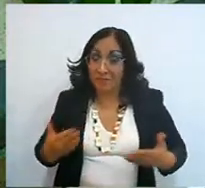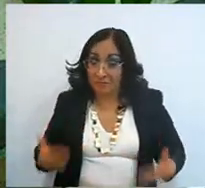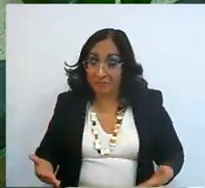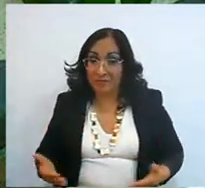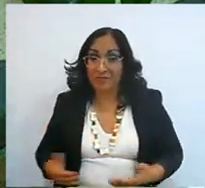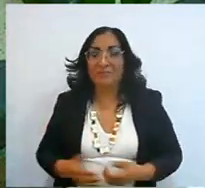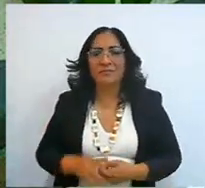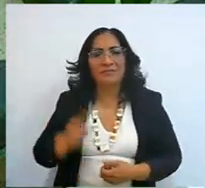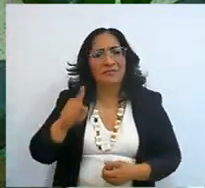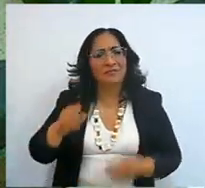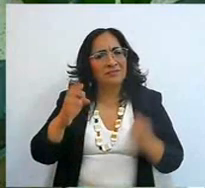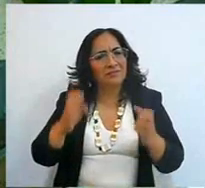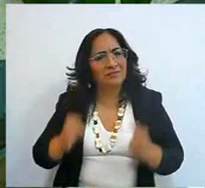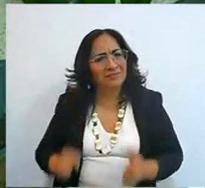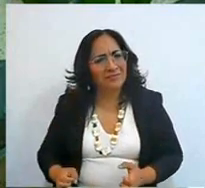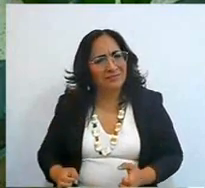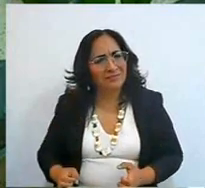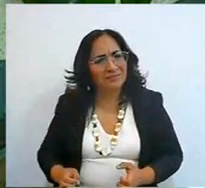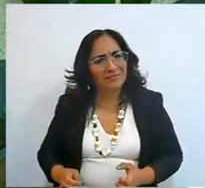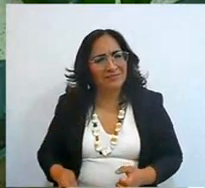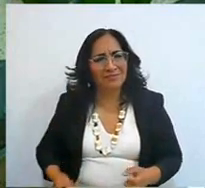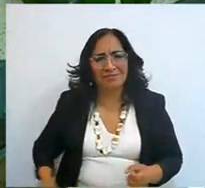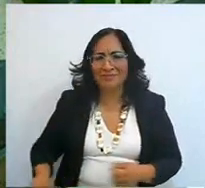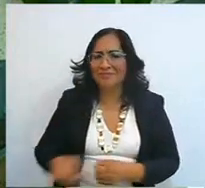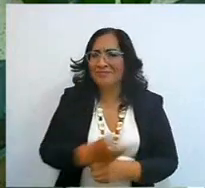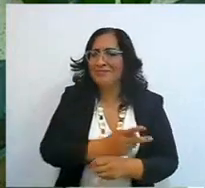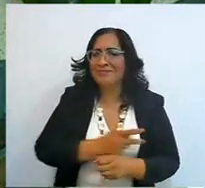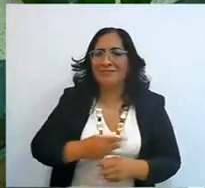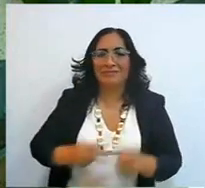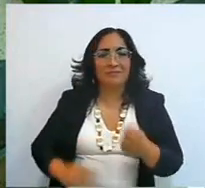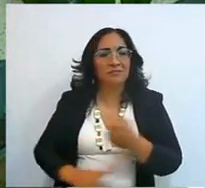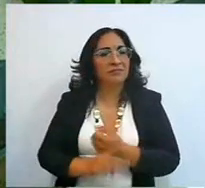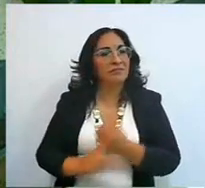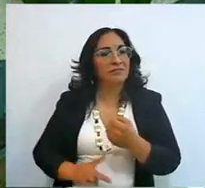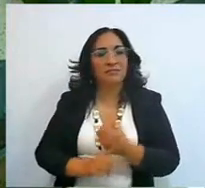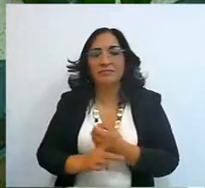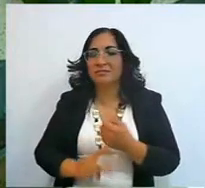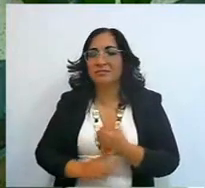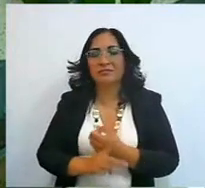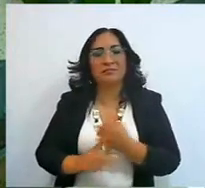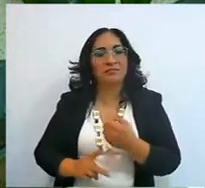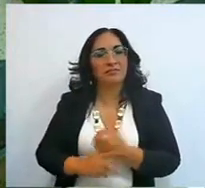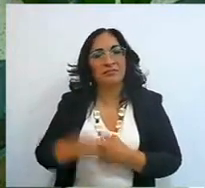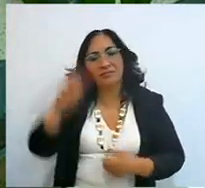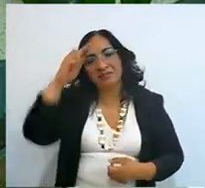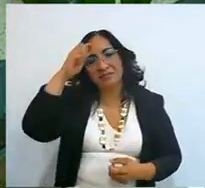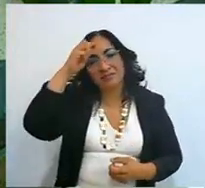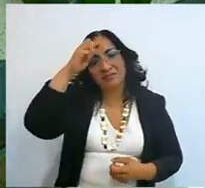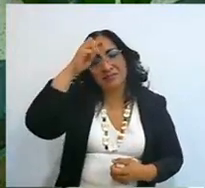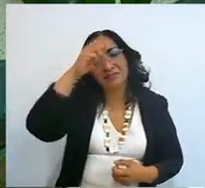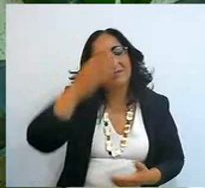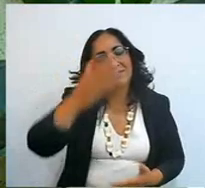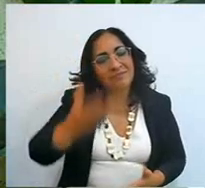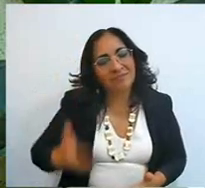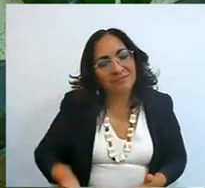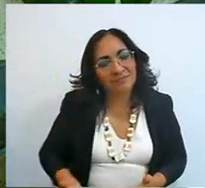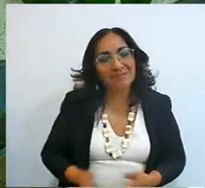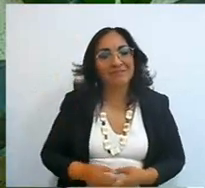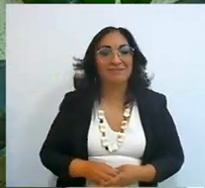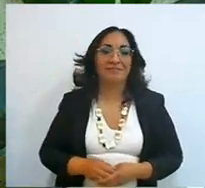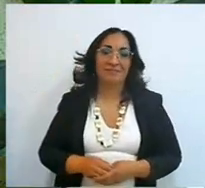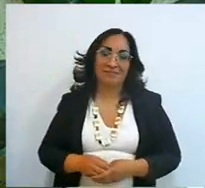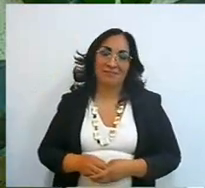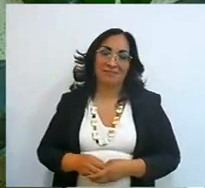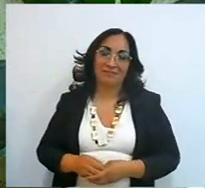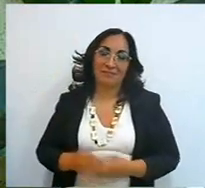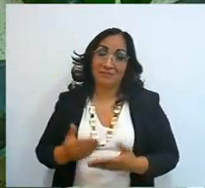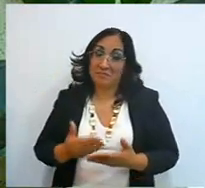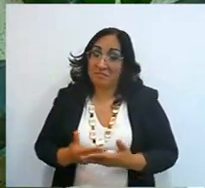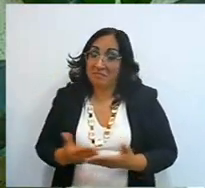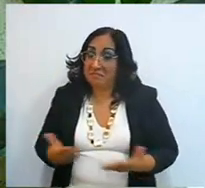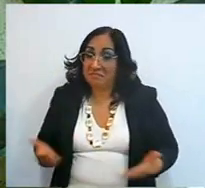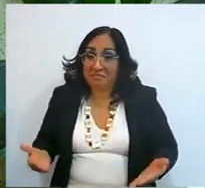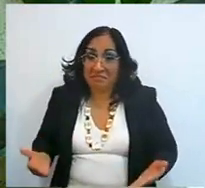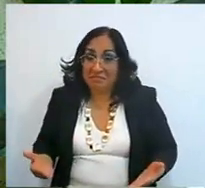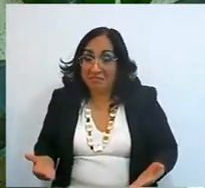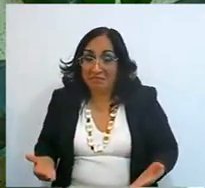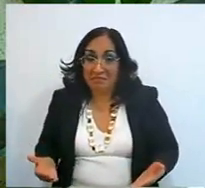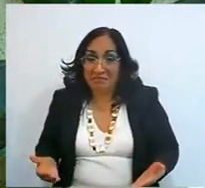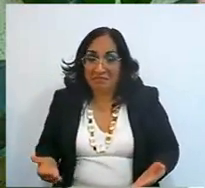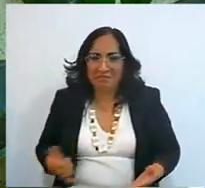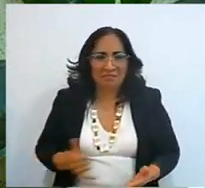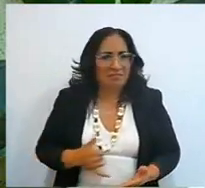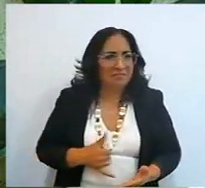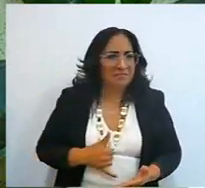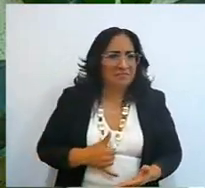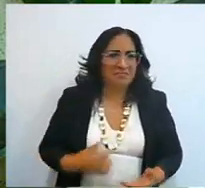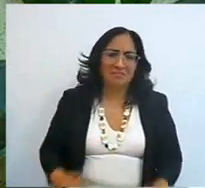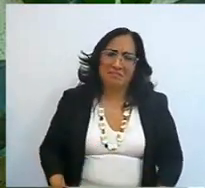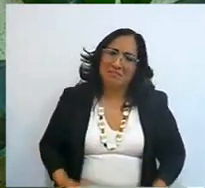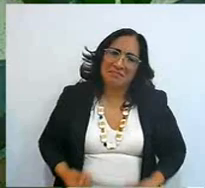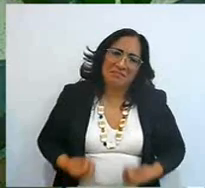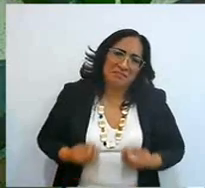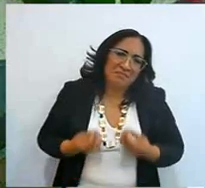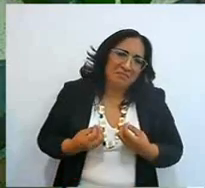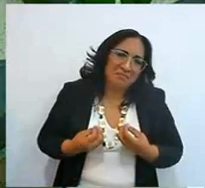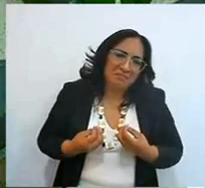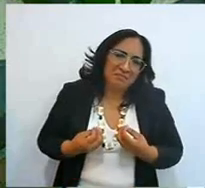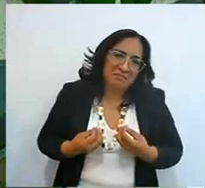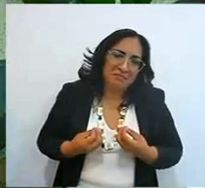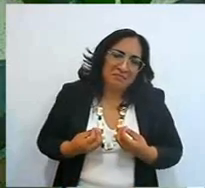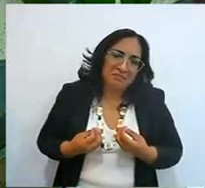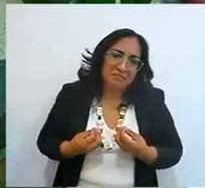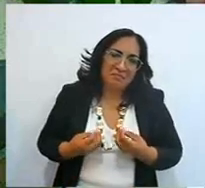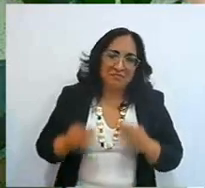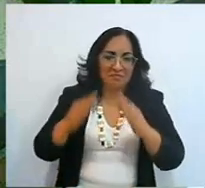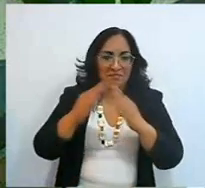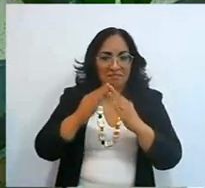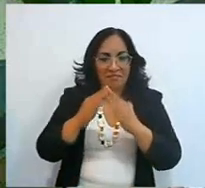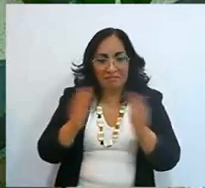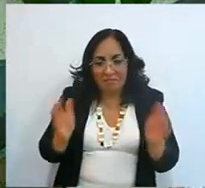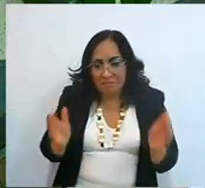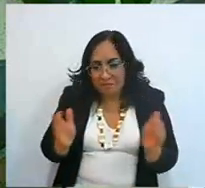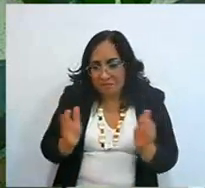and there, God already had you, yes, I lived very very very very small, having a very big house,